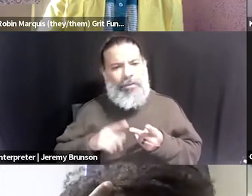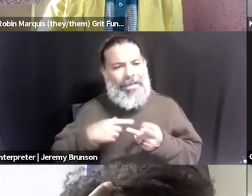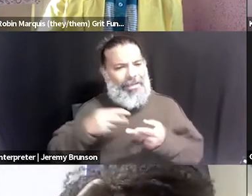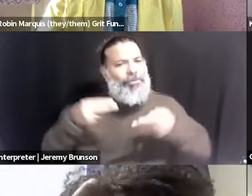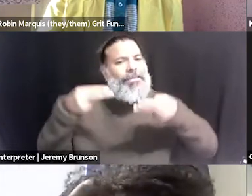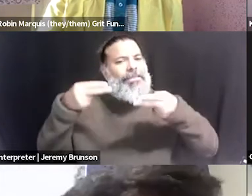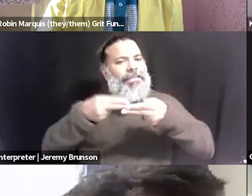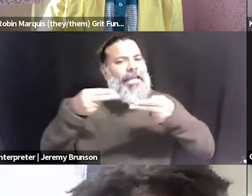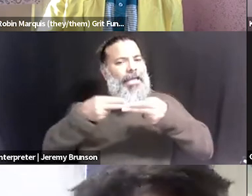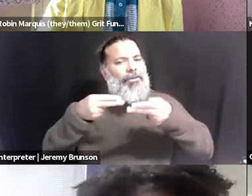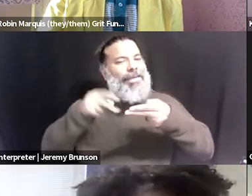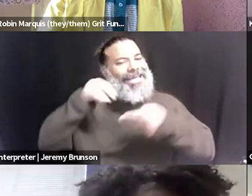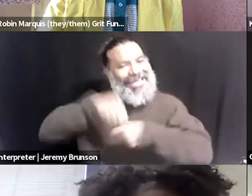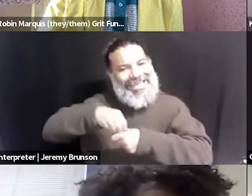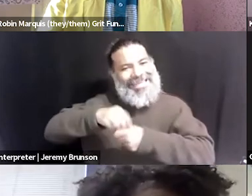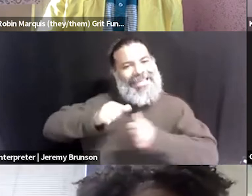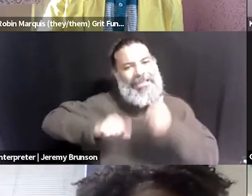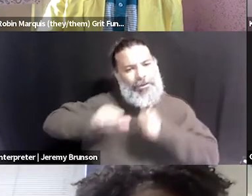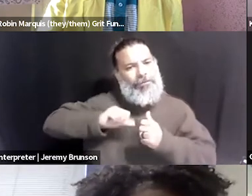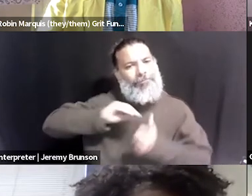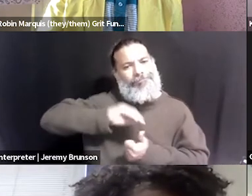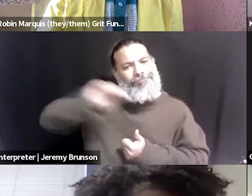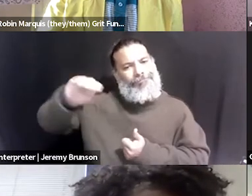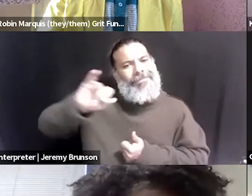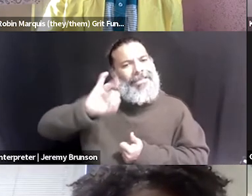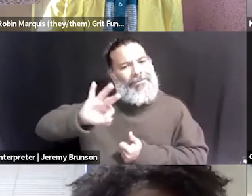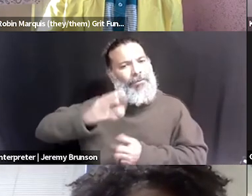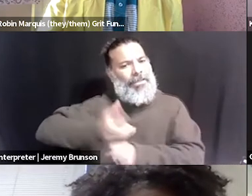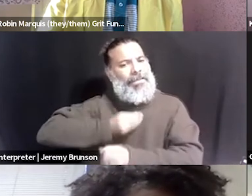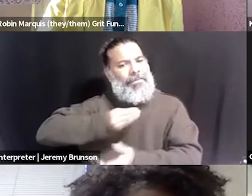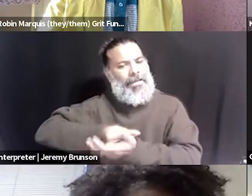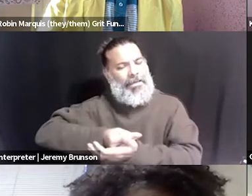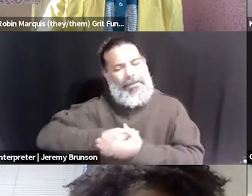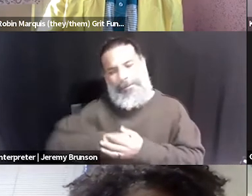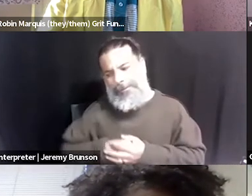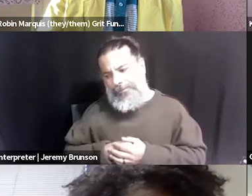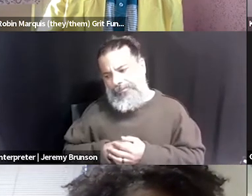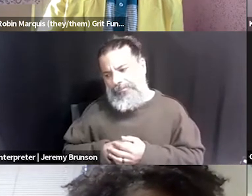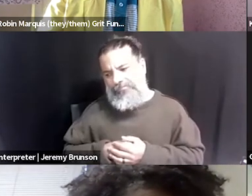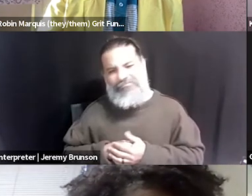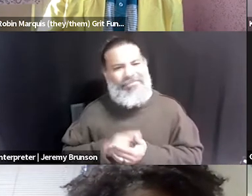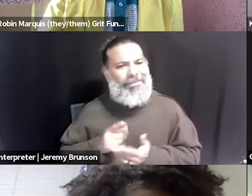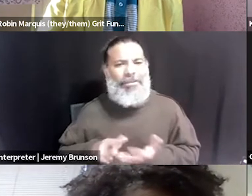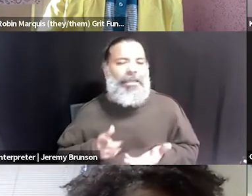You have to put, you know, that if you get the funding. But that is like super easy.